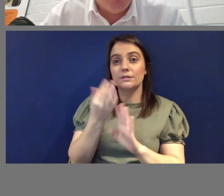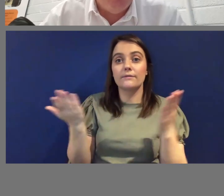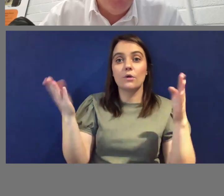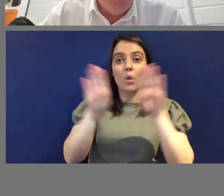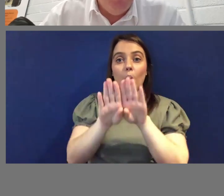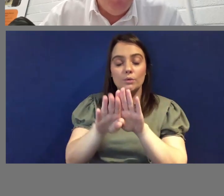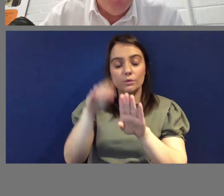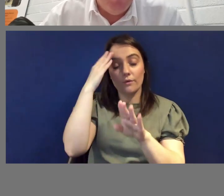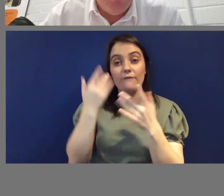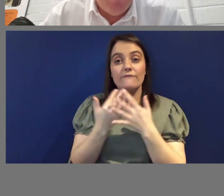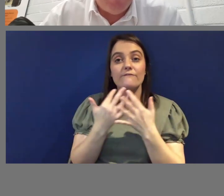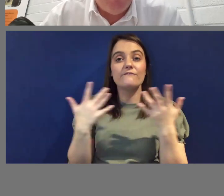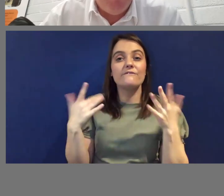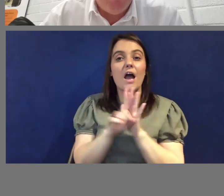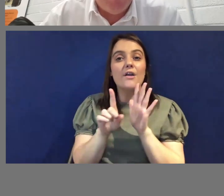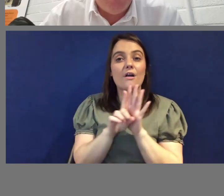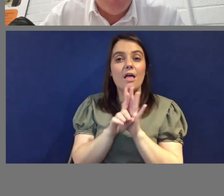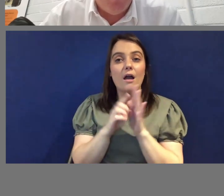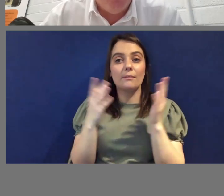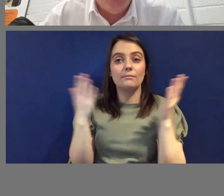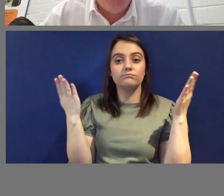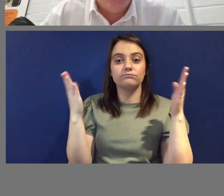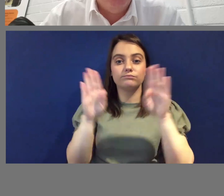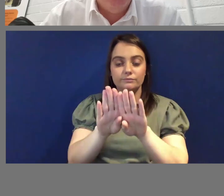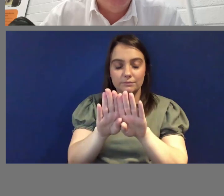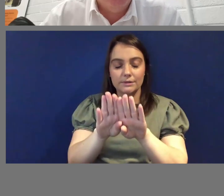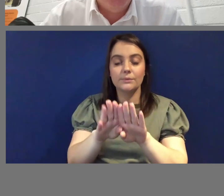goes off you need you still need to be able to get people to open them and get through them and stuff